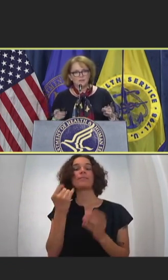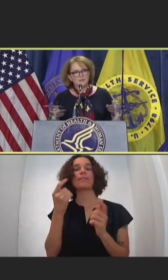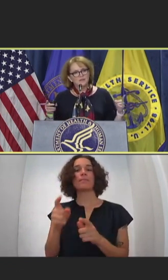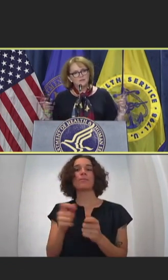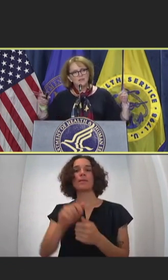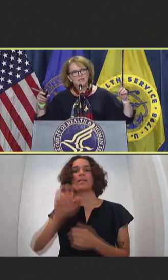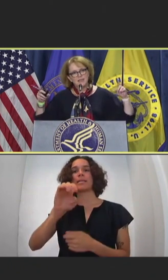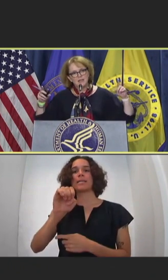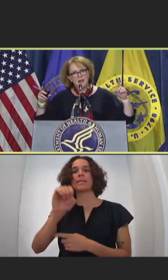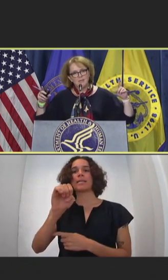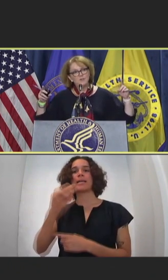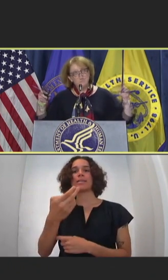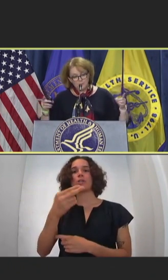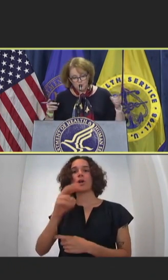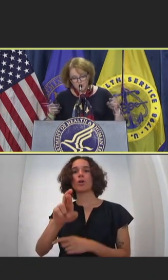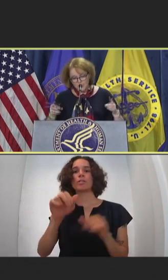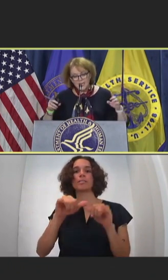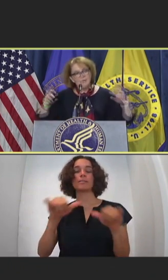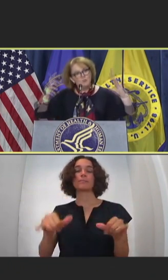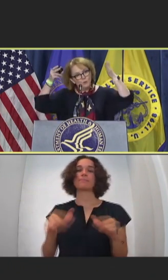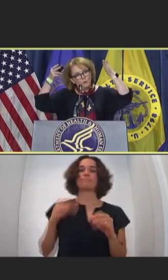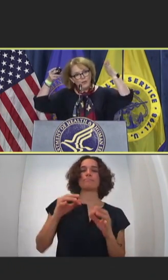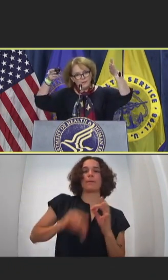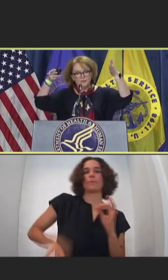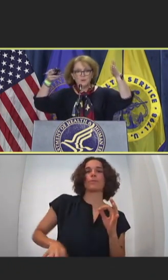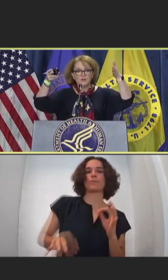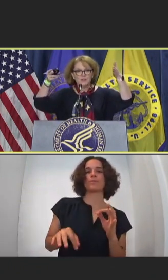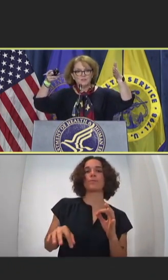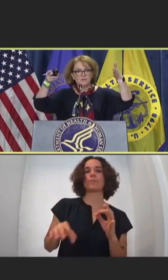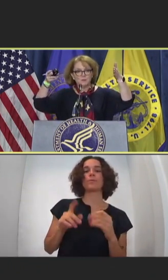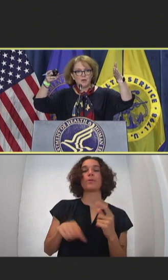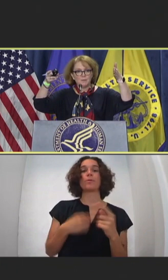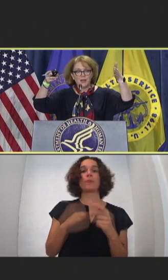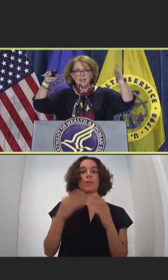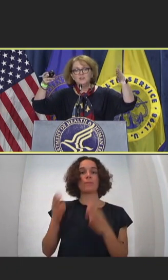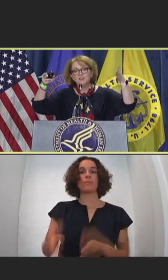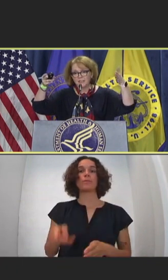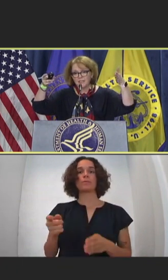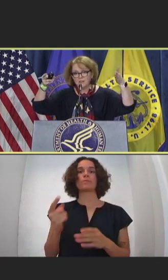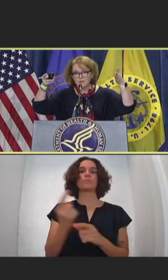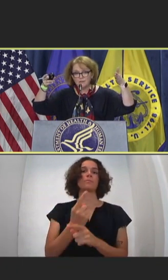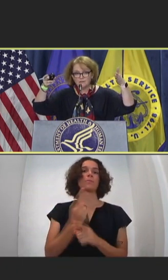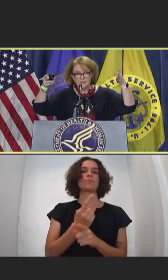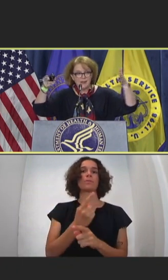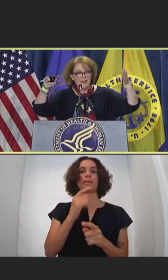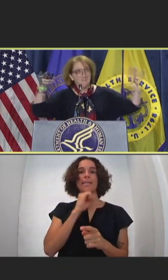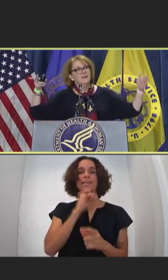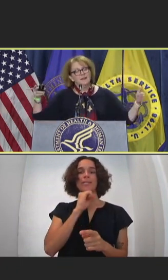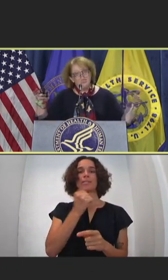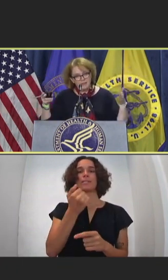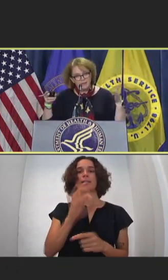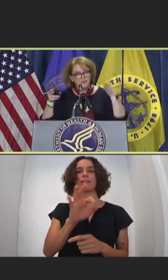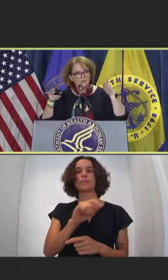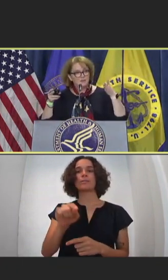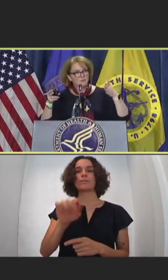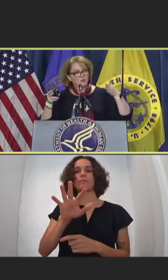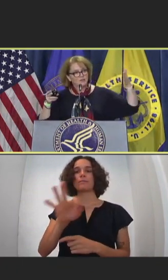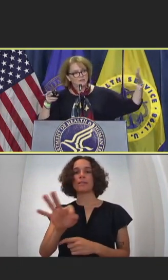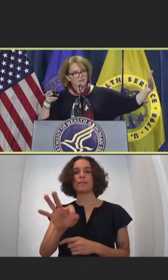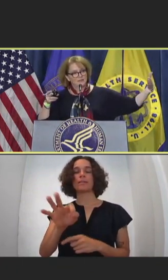is very simple. When the person is of the proper age, 19 through 59, the system looks and says,